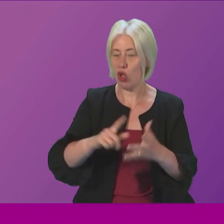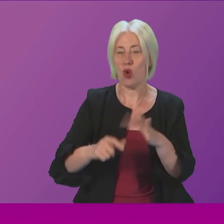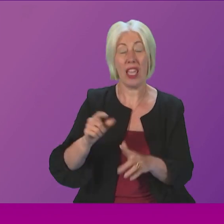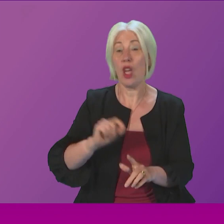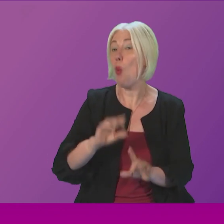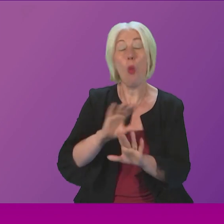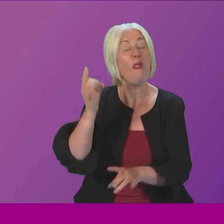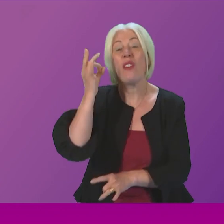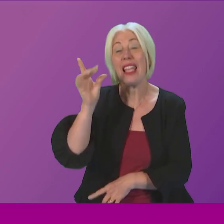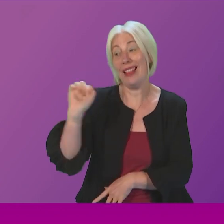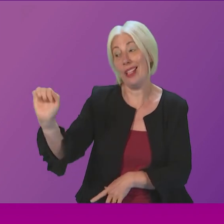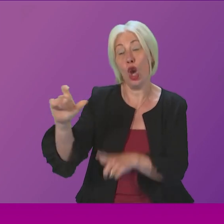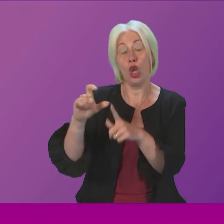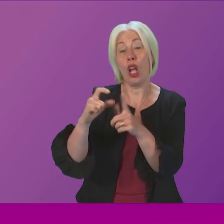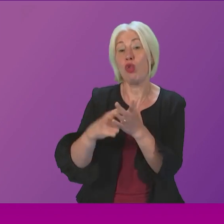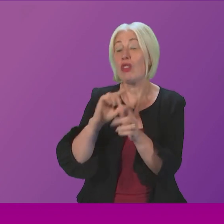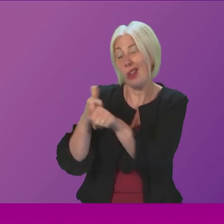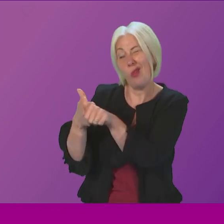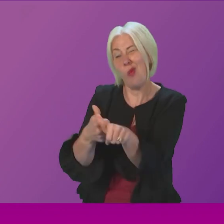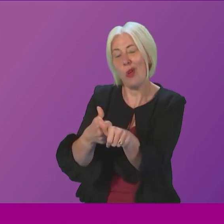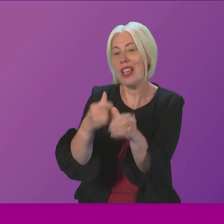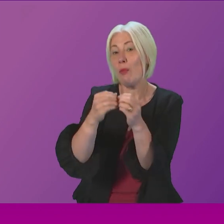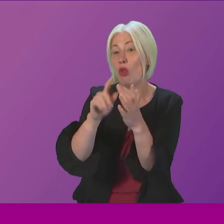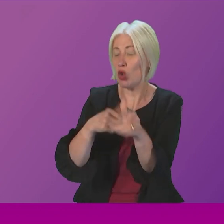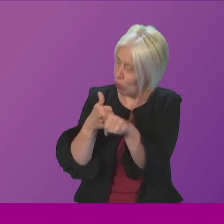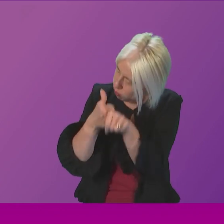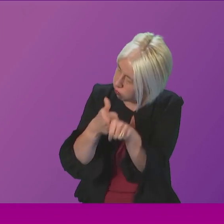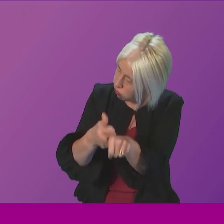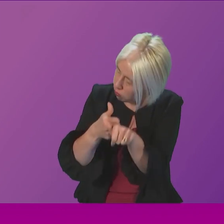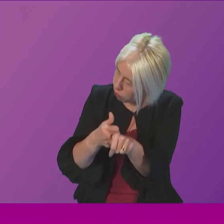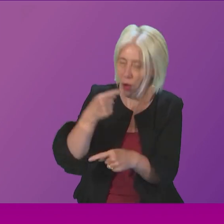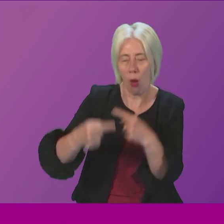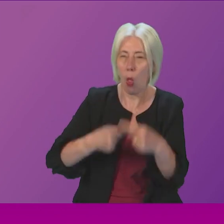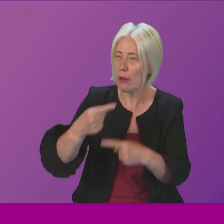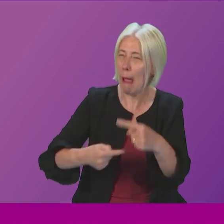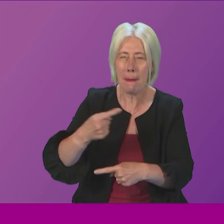he backed Boris Johnson to the hilt.